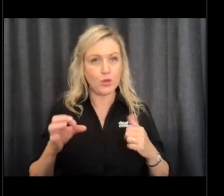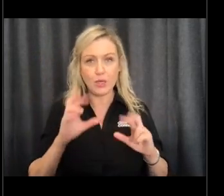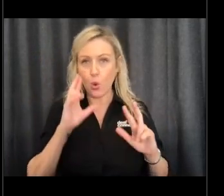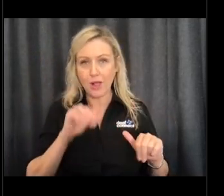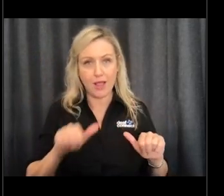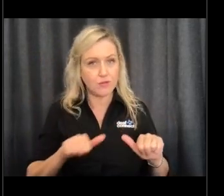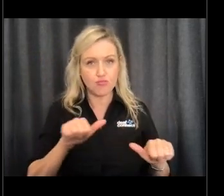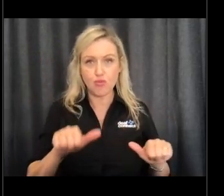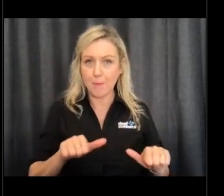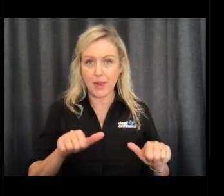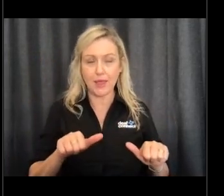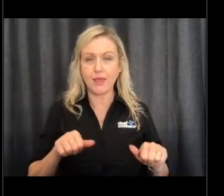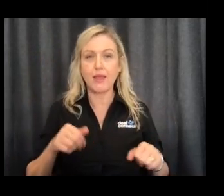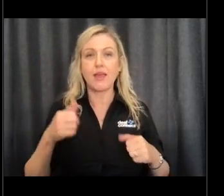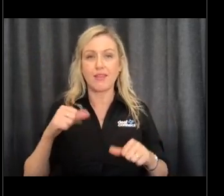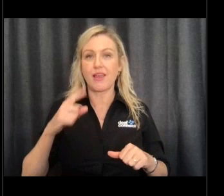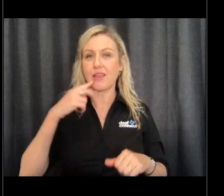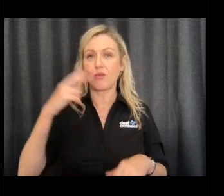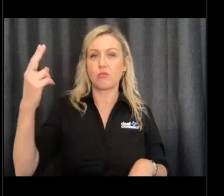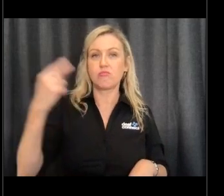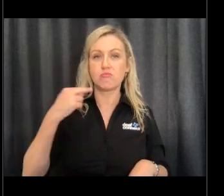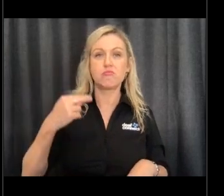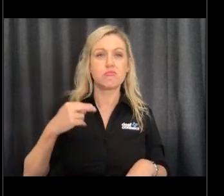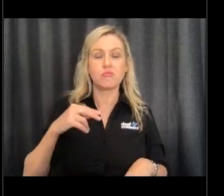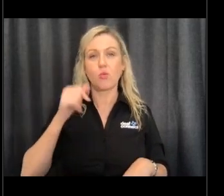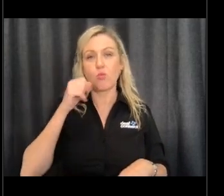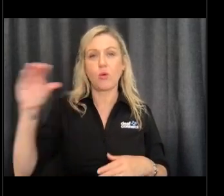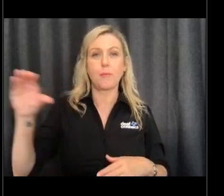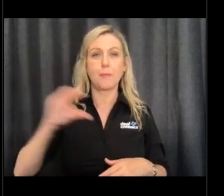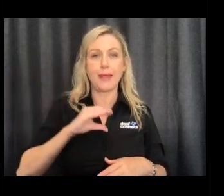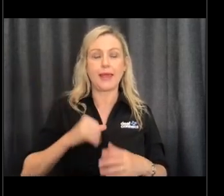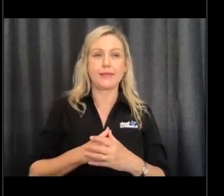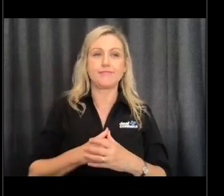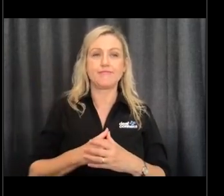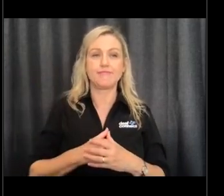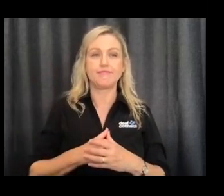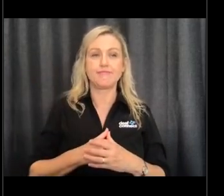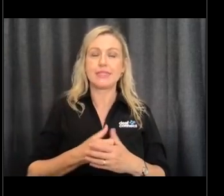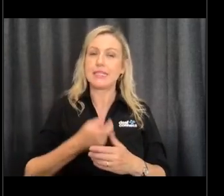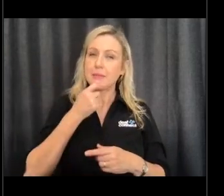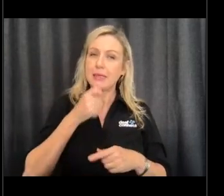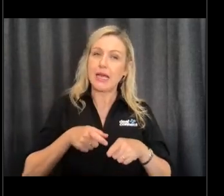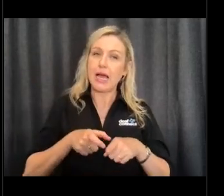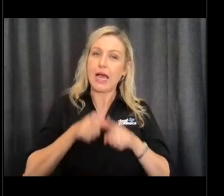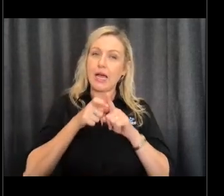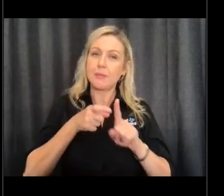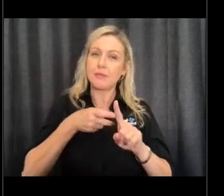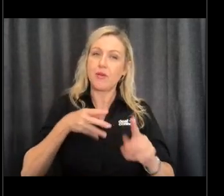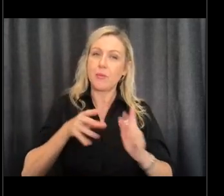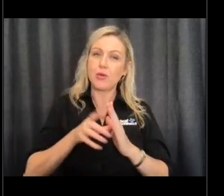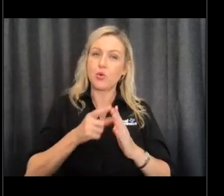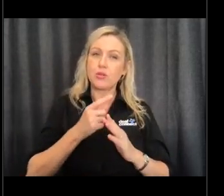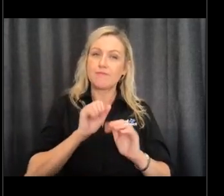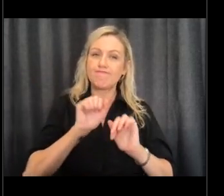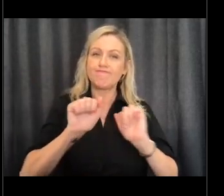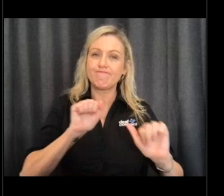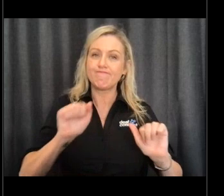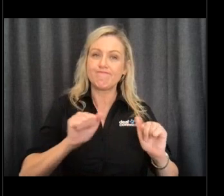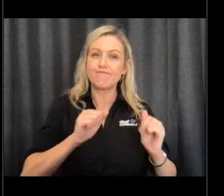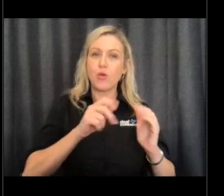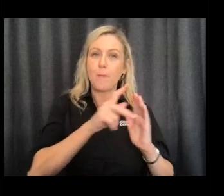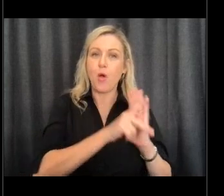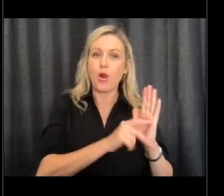It's difficult to be too specific because each policy generally from each insurer or